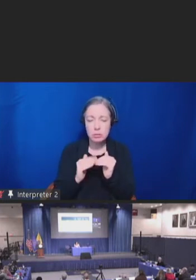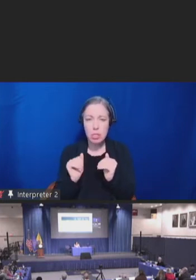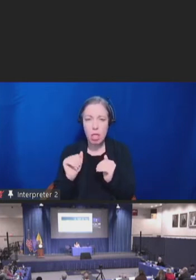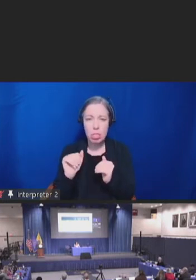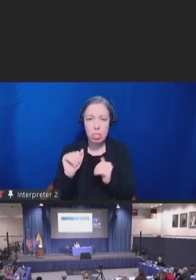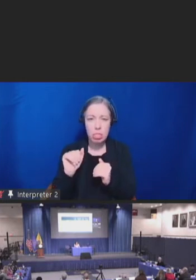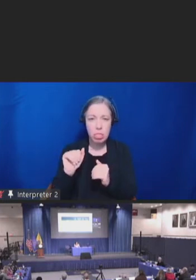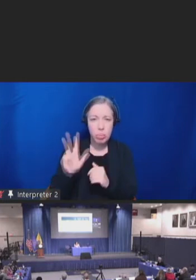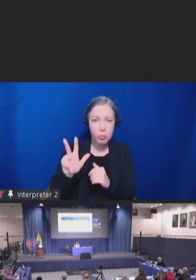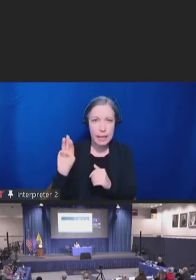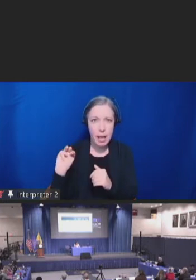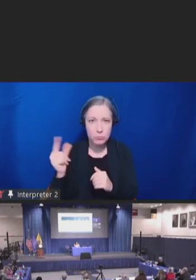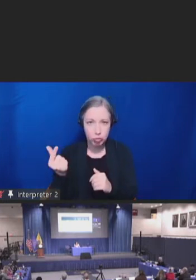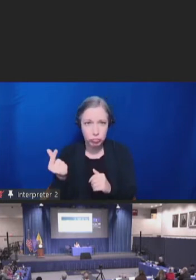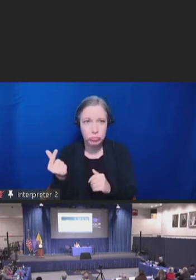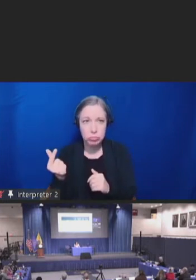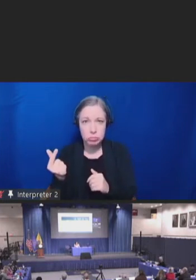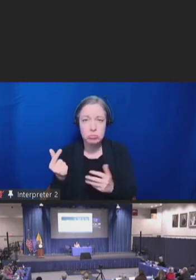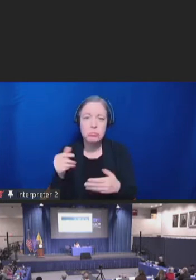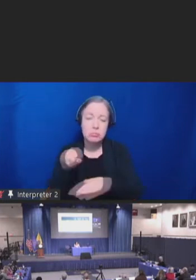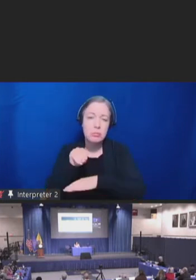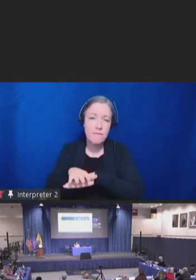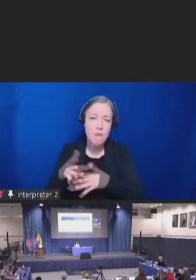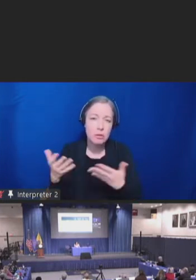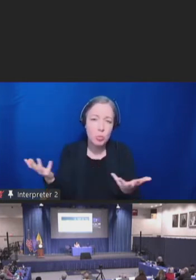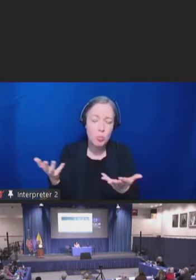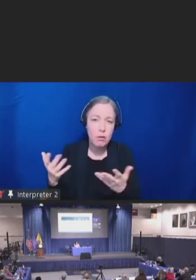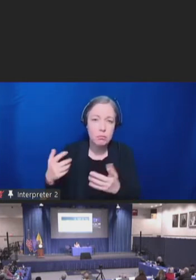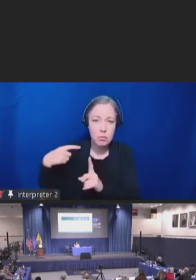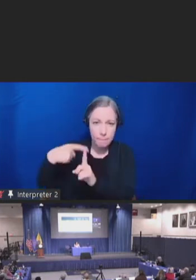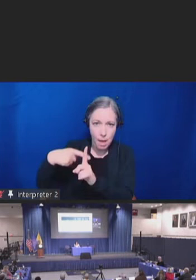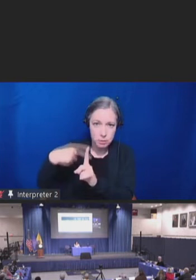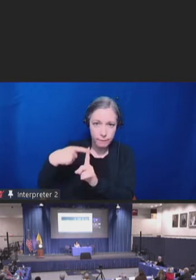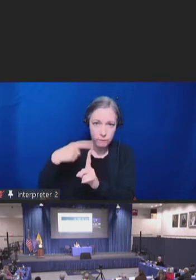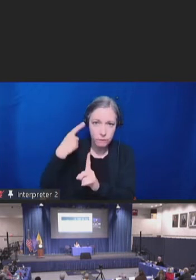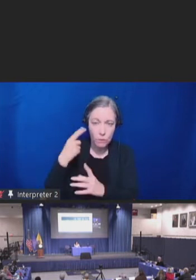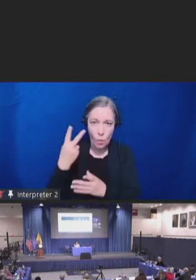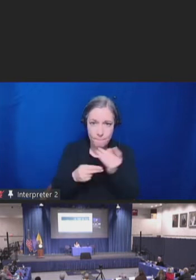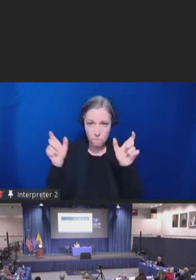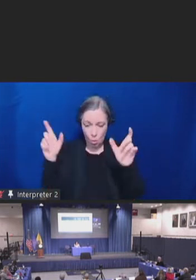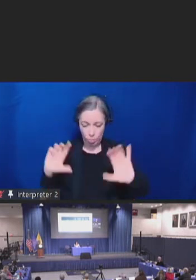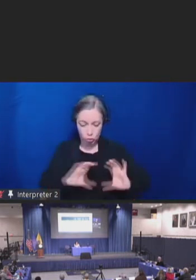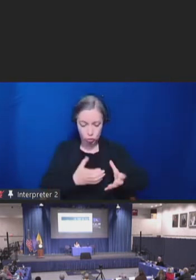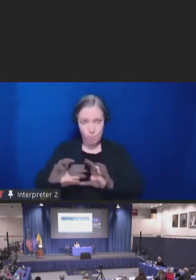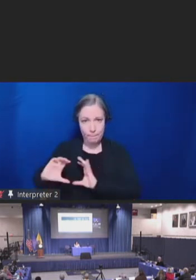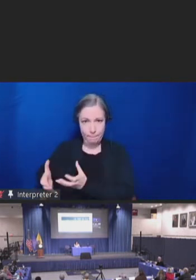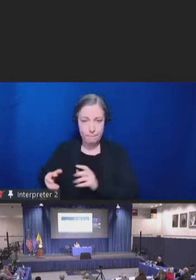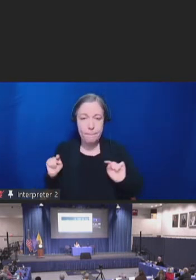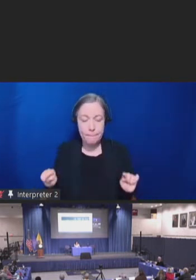And then the effect was positive both for the eczema cohort and the no eczema cohort.